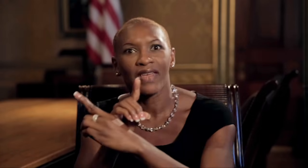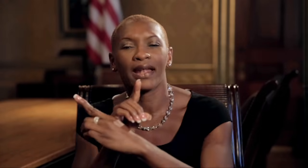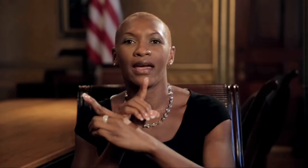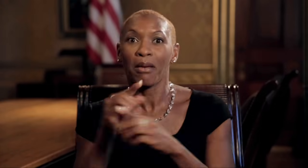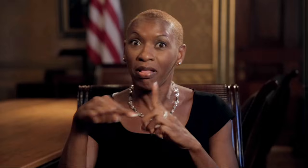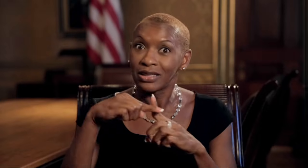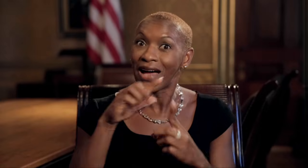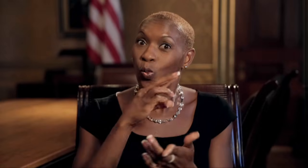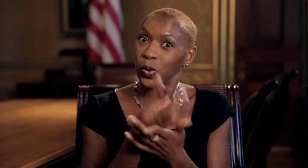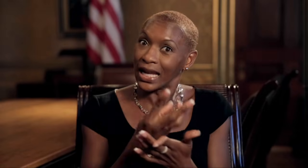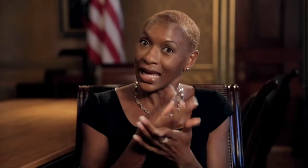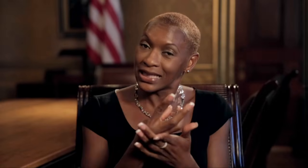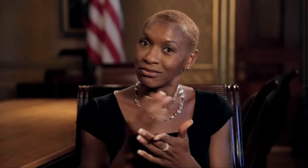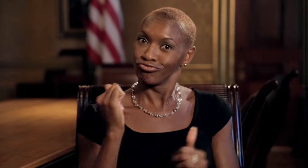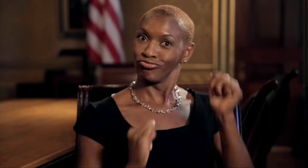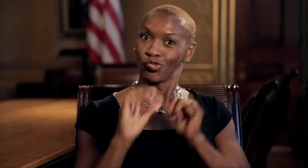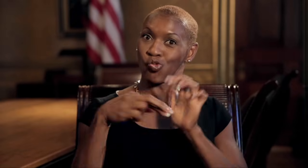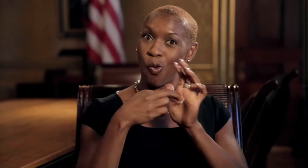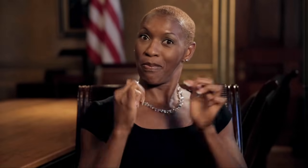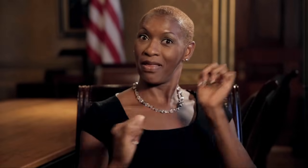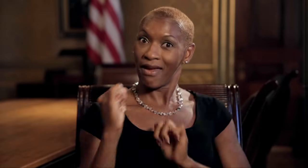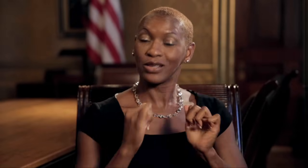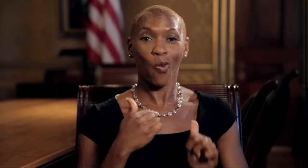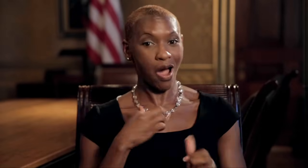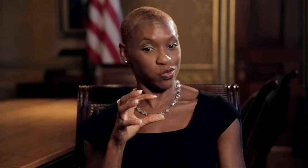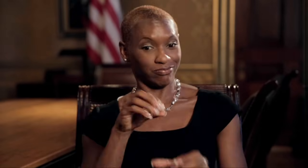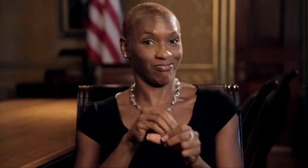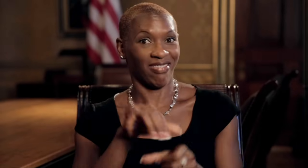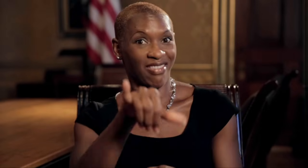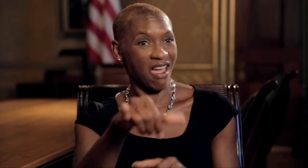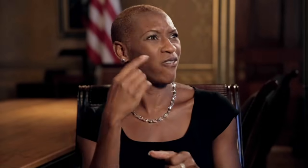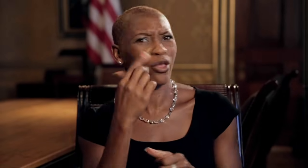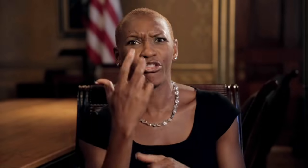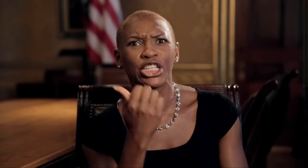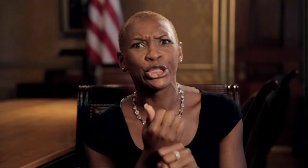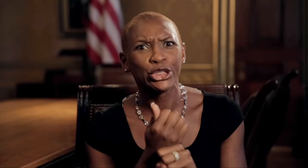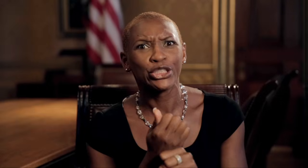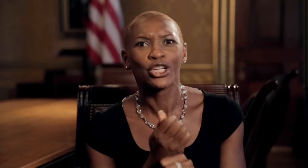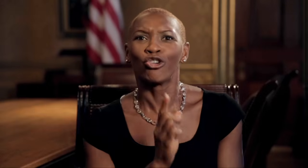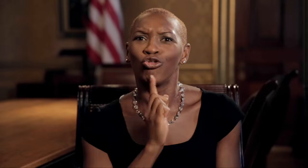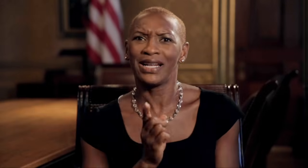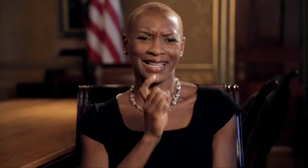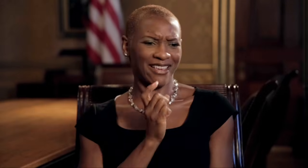and witnesses in their roles. So I was involved in that for three years.